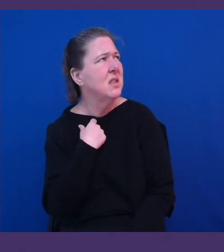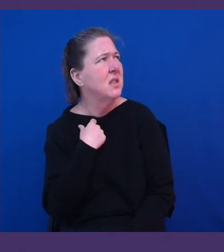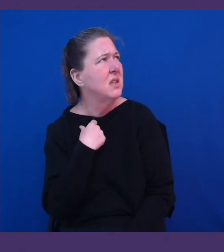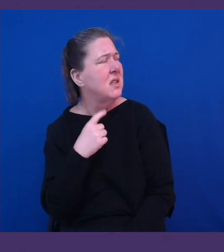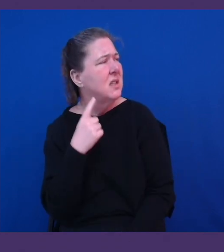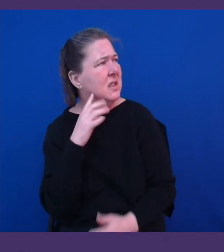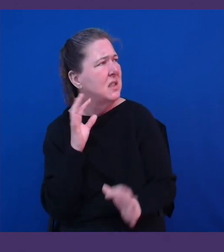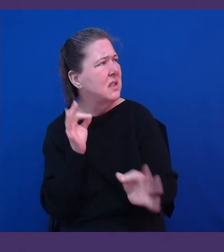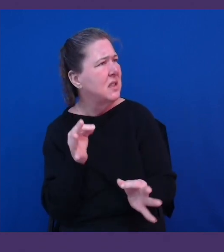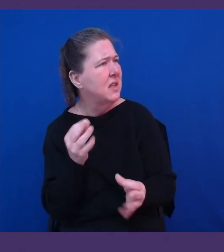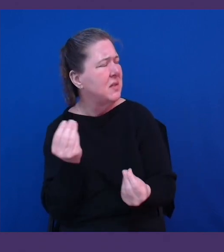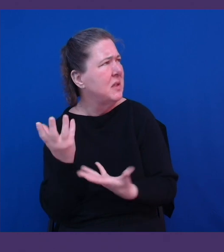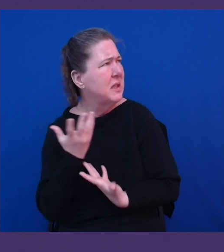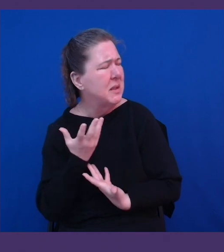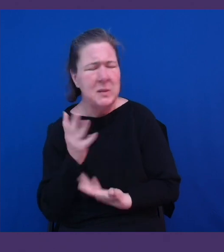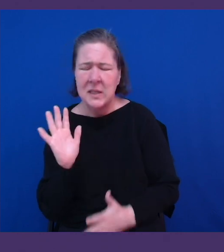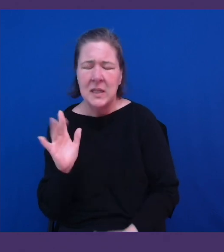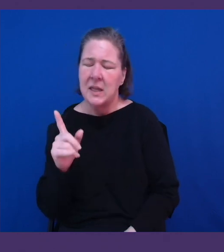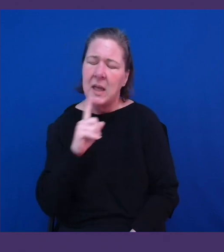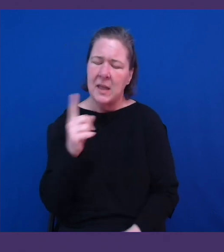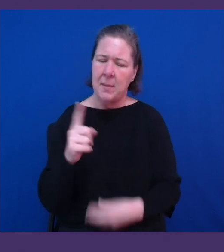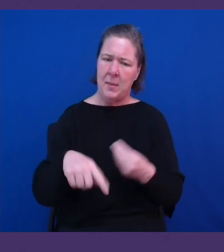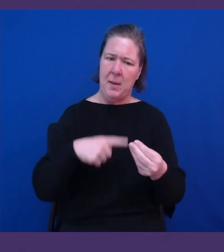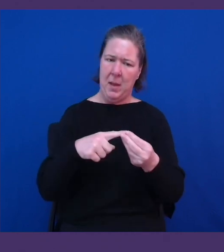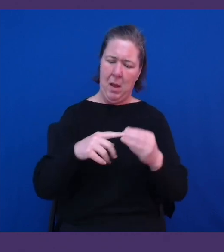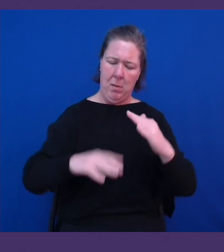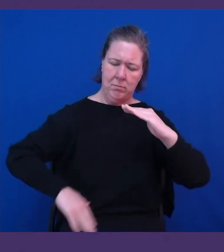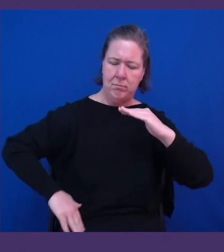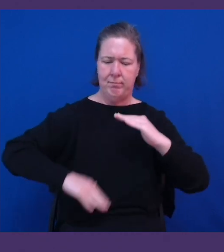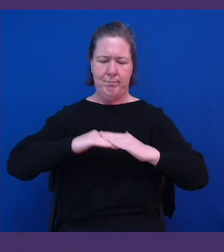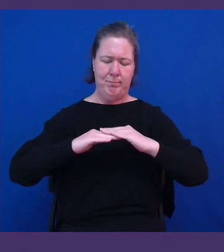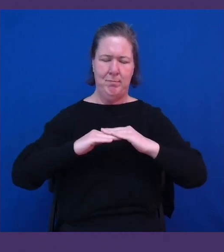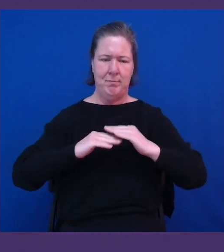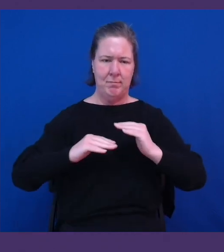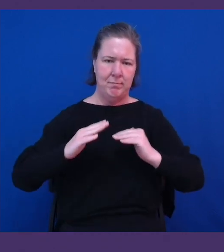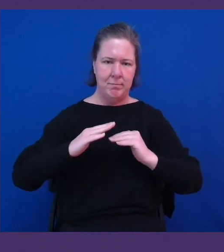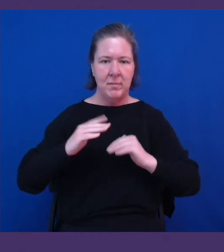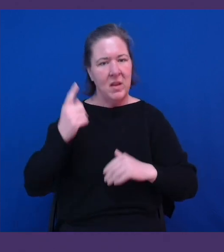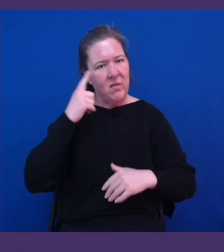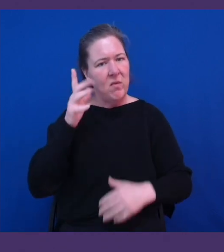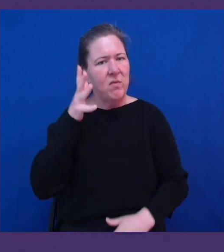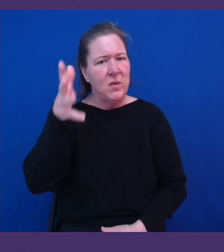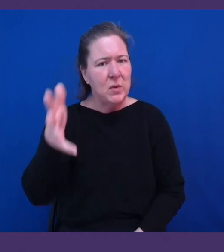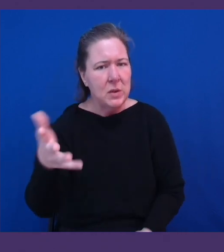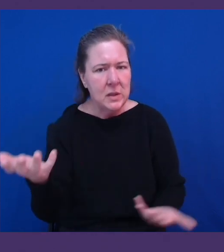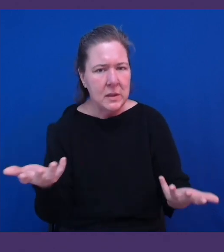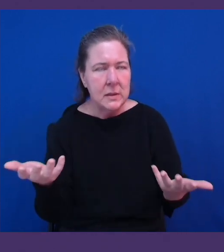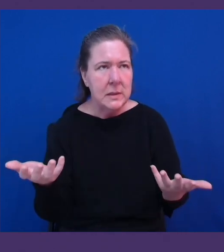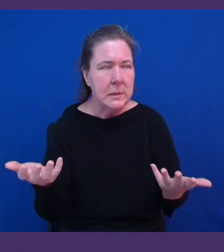but there's this idea about sort of "maximizing for the future". And I don't think you can do that with a product